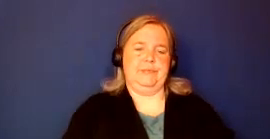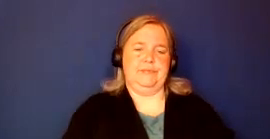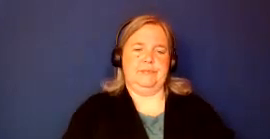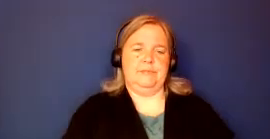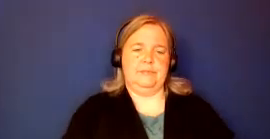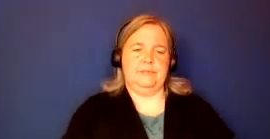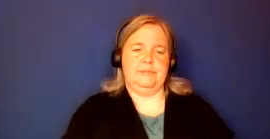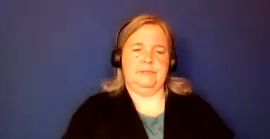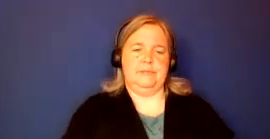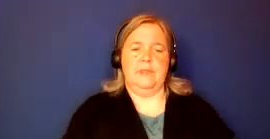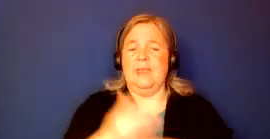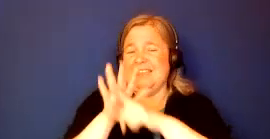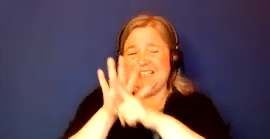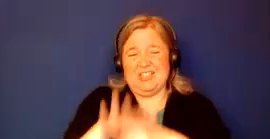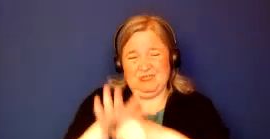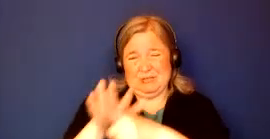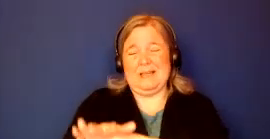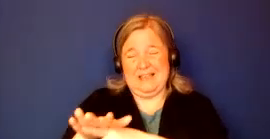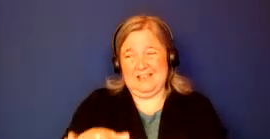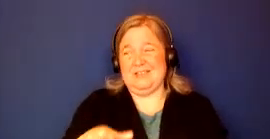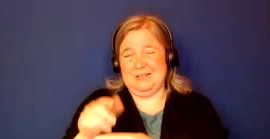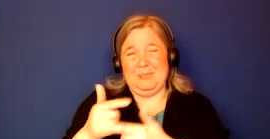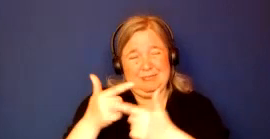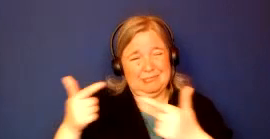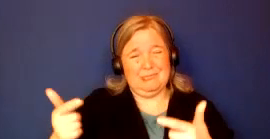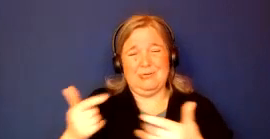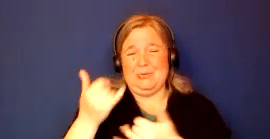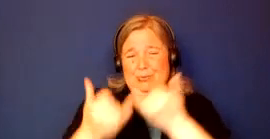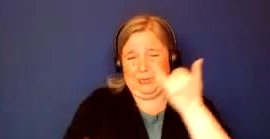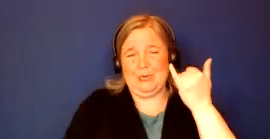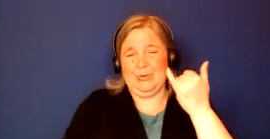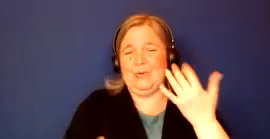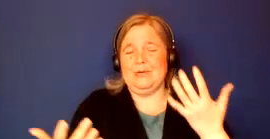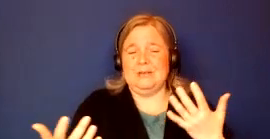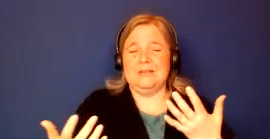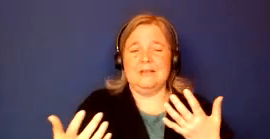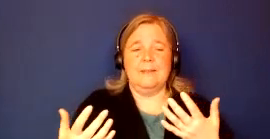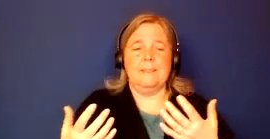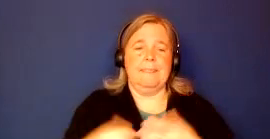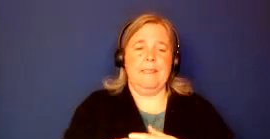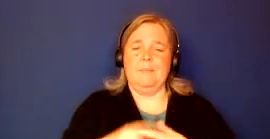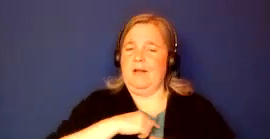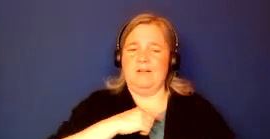the Coronavirus pandemic is that they have unable to access government -